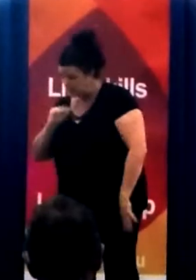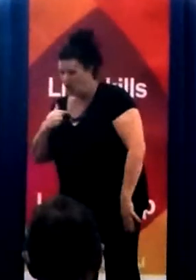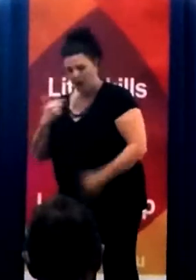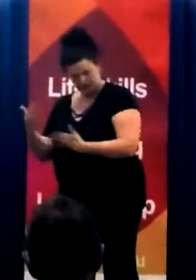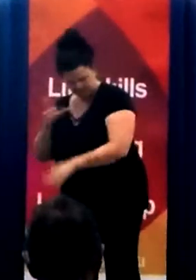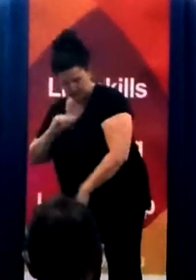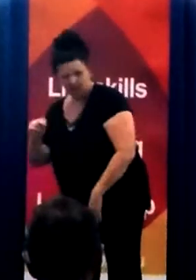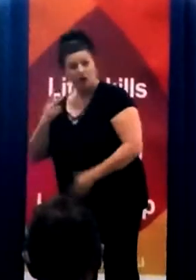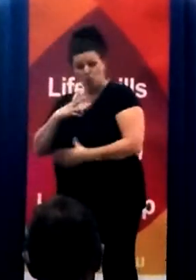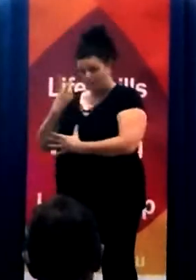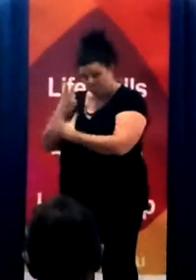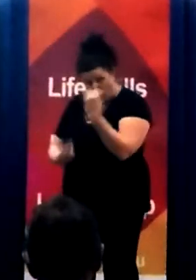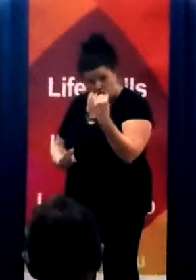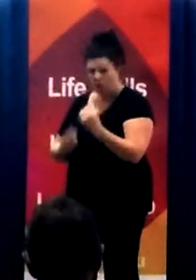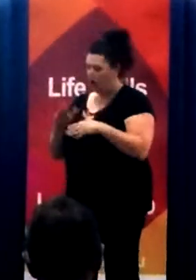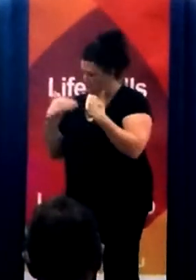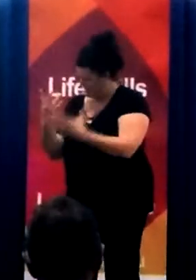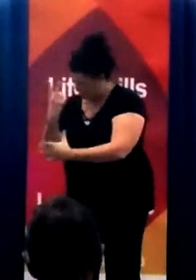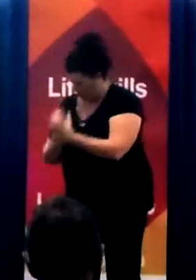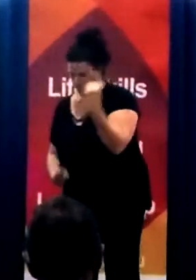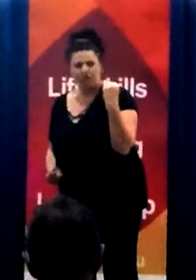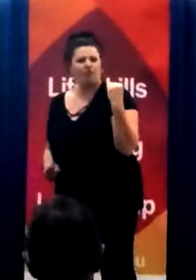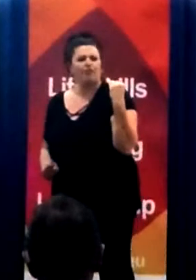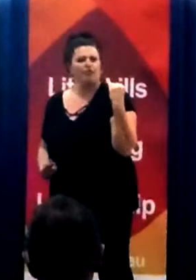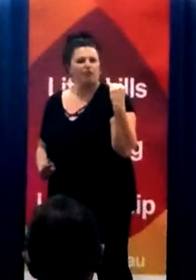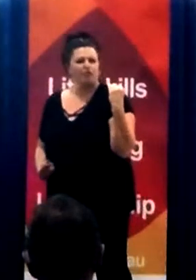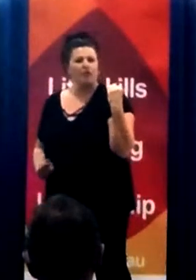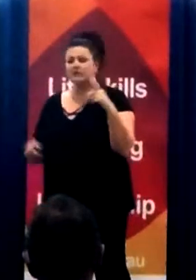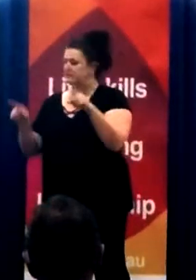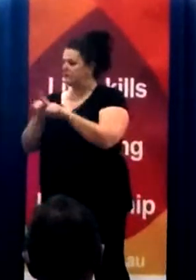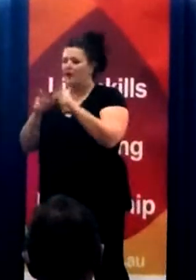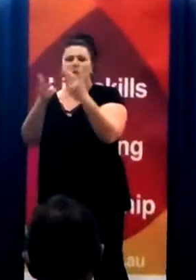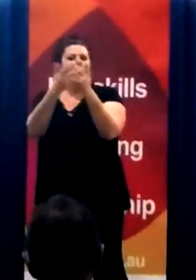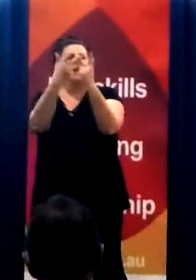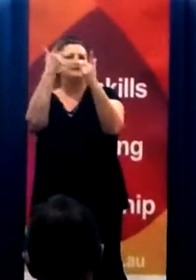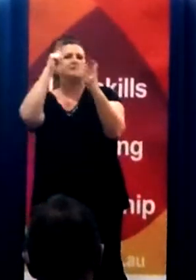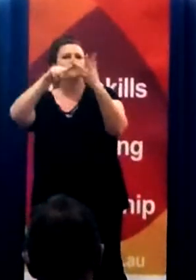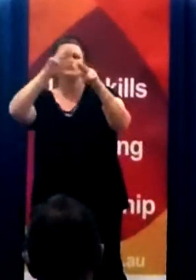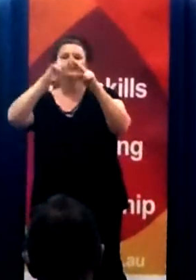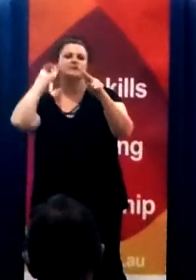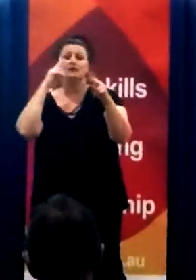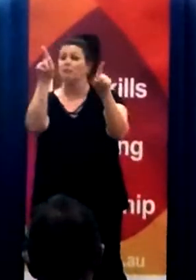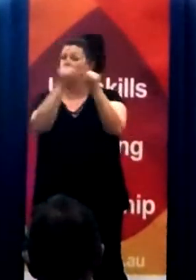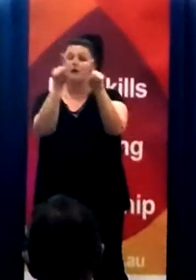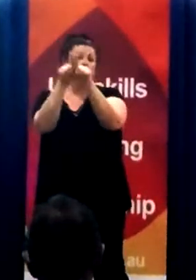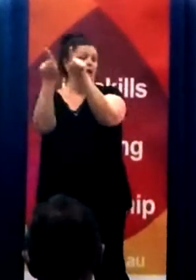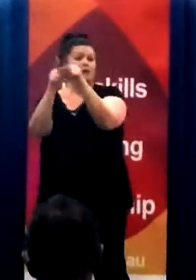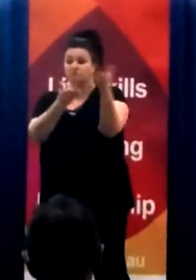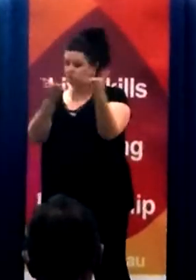If they want me to do both, I will do both, as do all the other teachers of the Deaf that are working at Shenton College Deaf Ed.